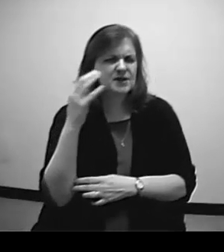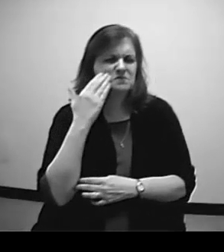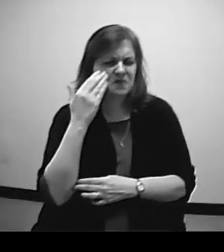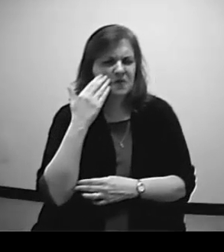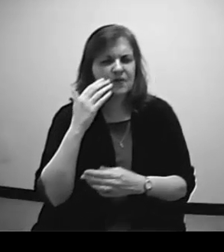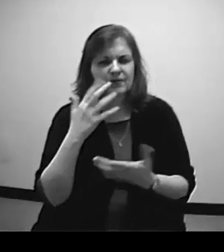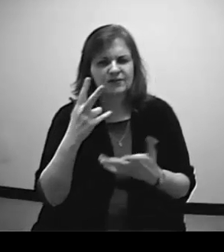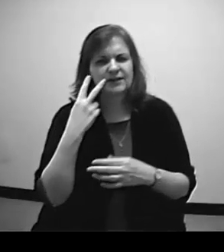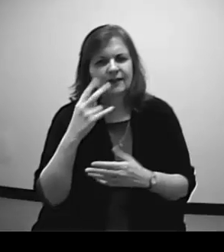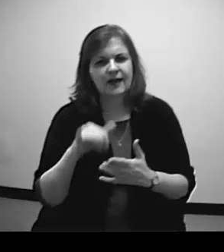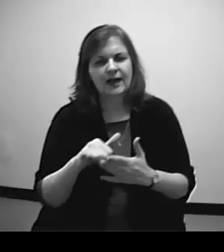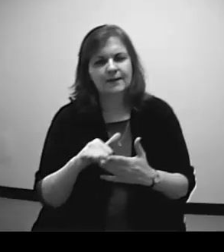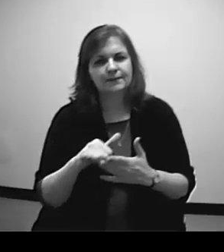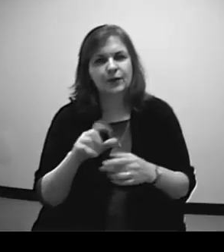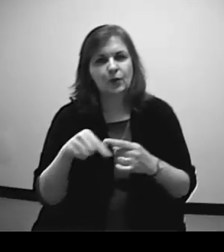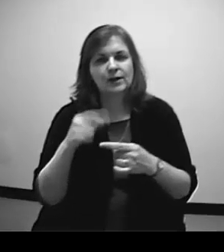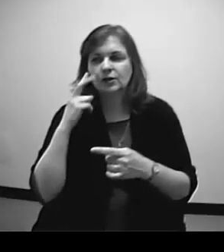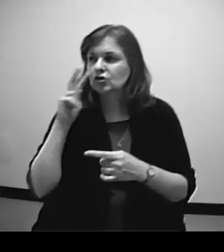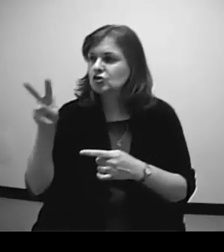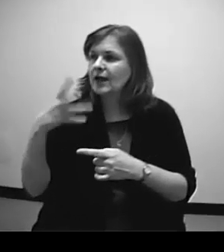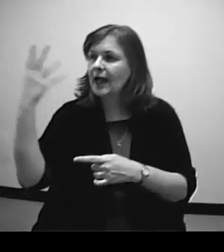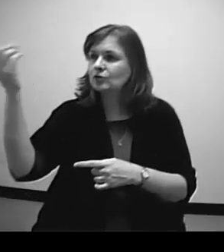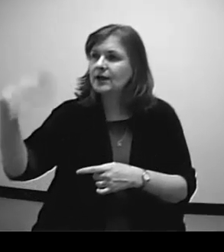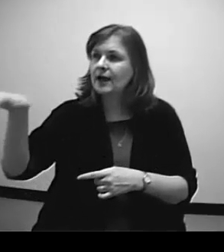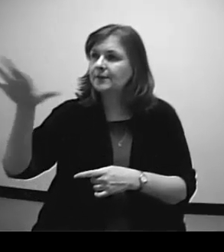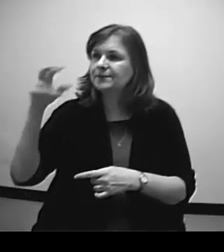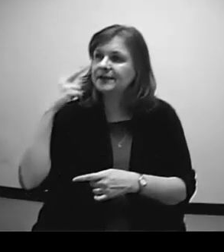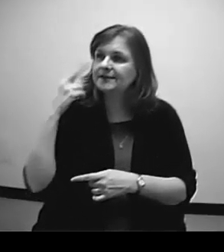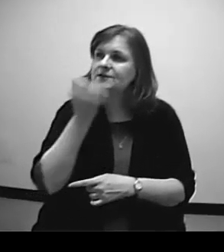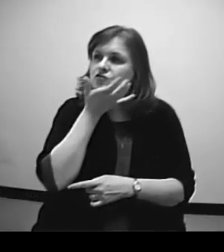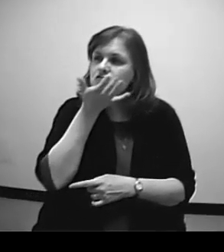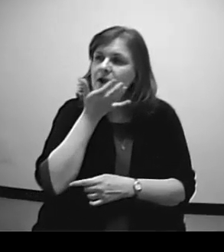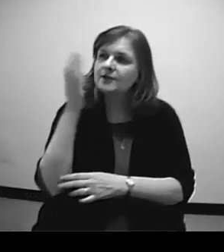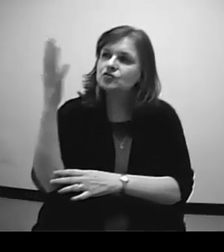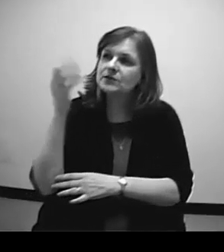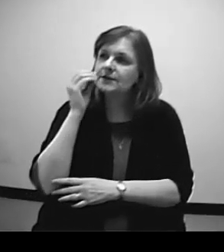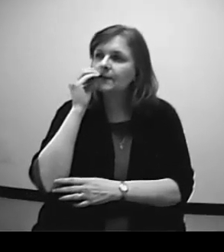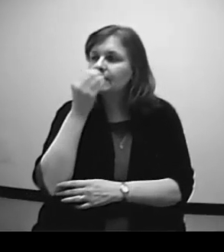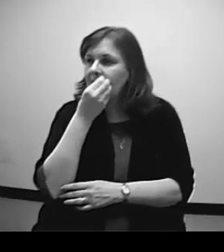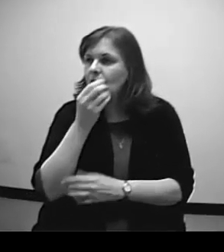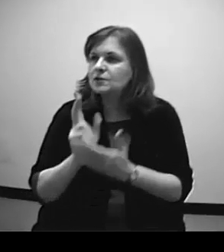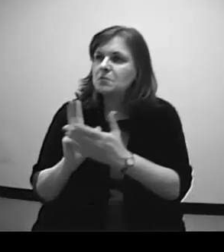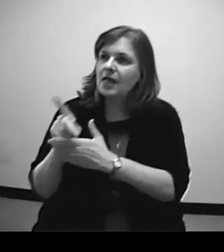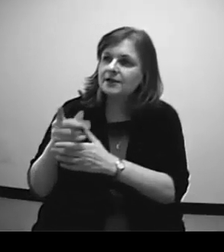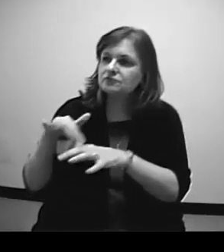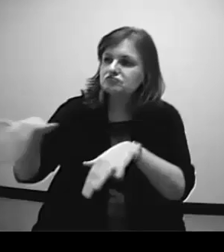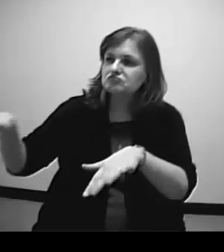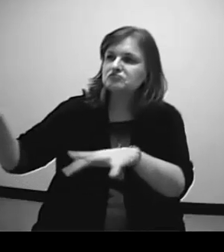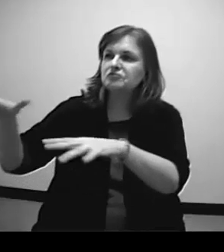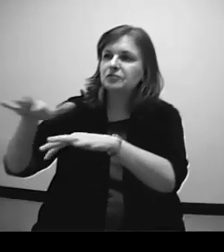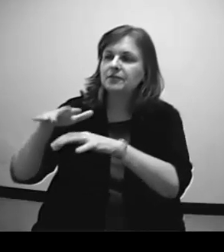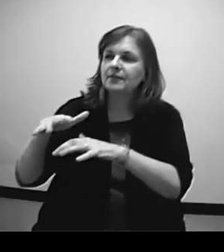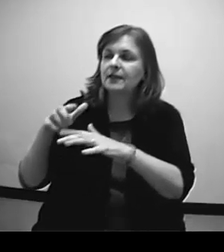we look outside we can see trees and grass and plants and flowers